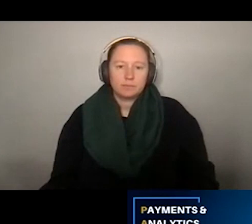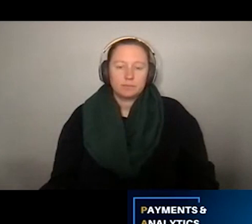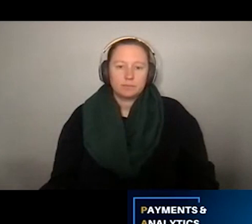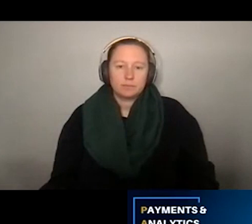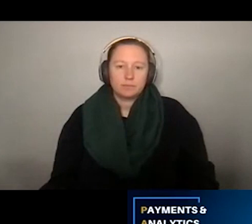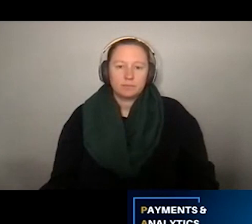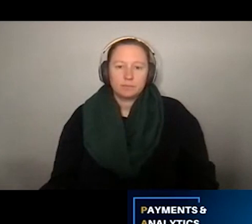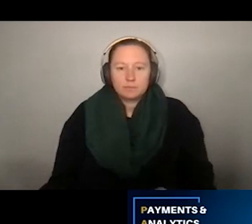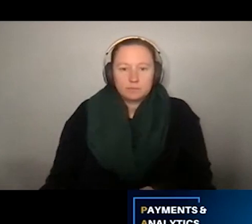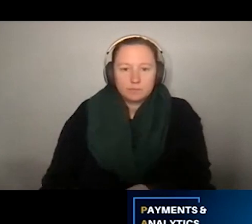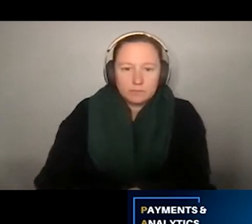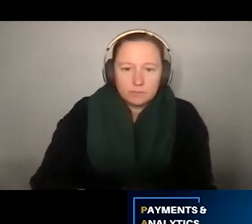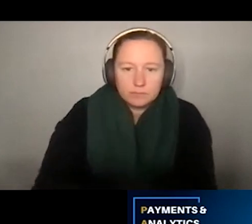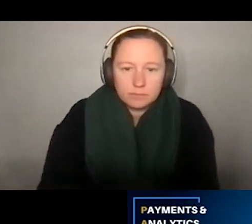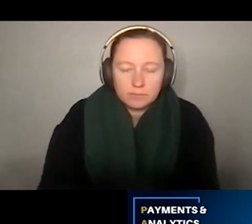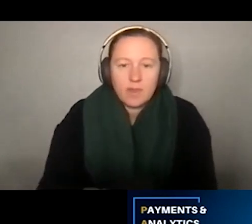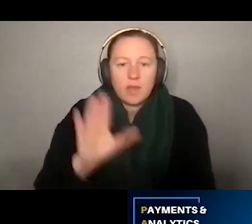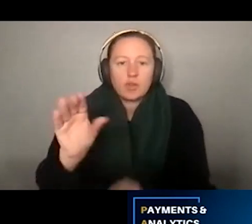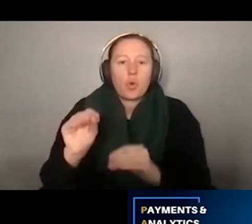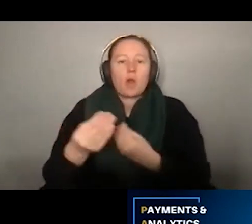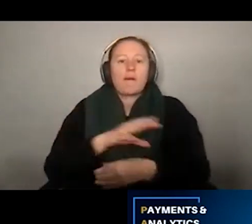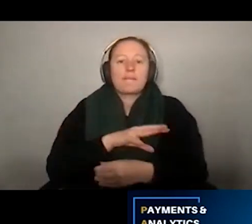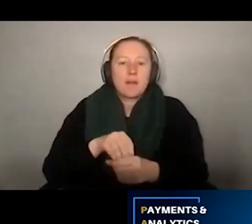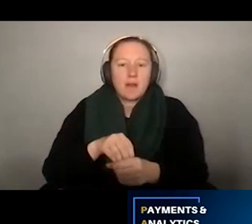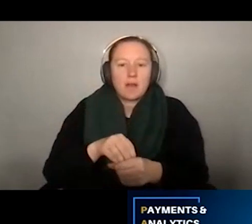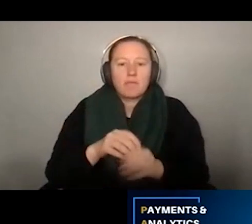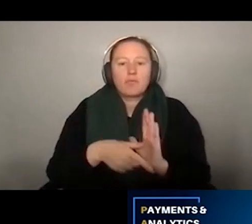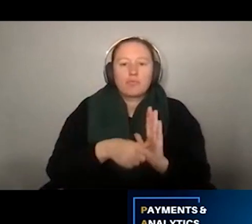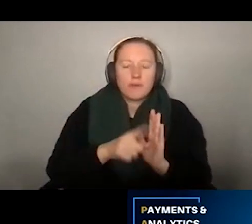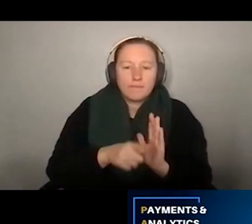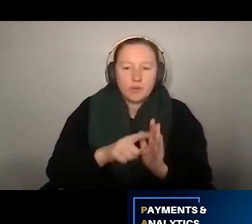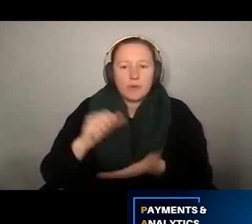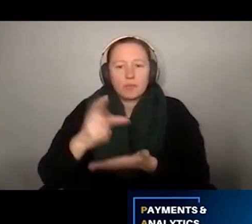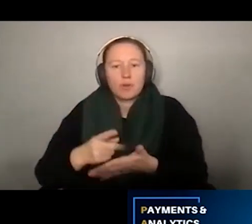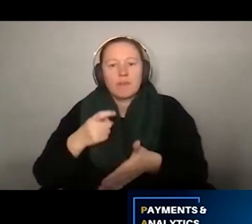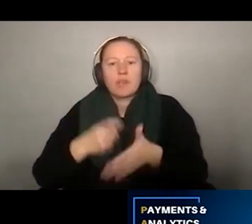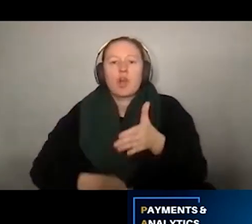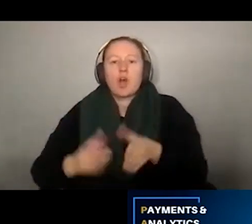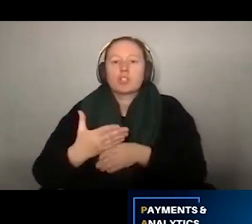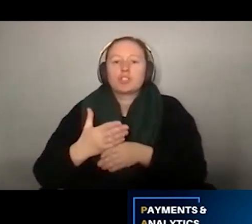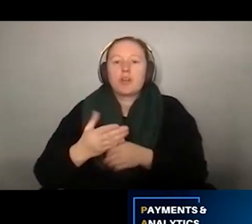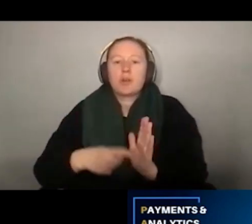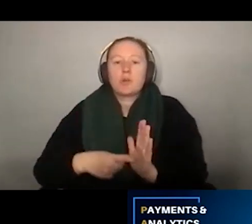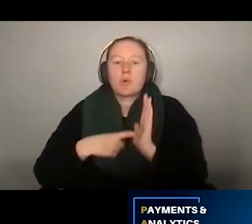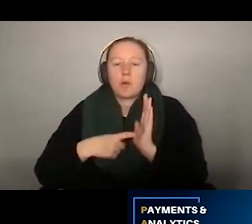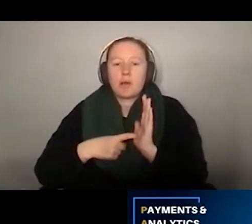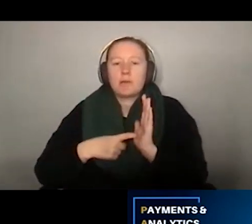reviewing and approving any cost-sharing requirements and awards to which cost-share is mandatory or required.